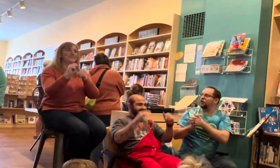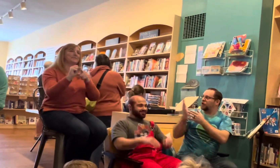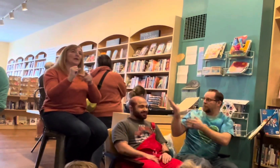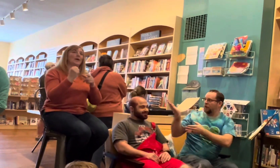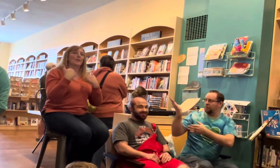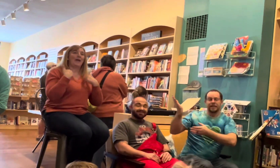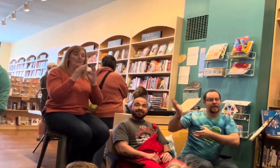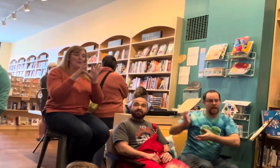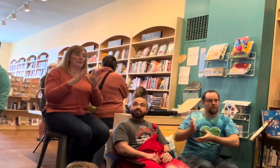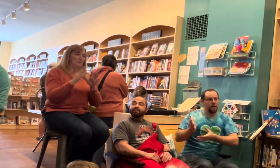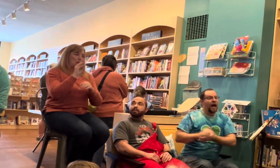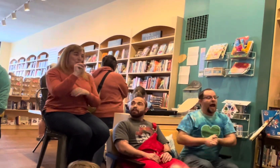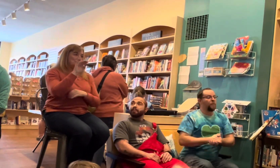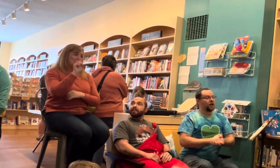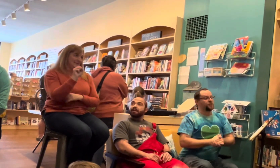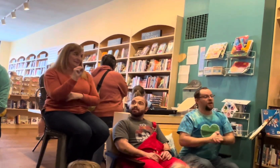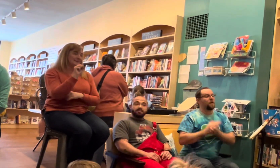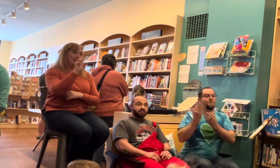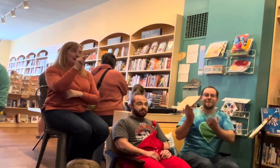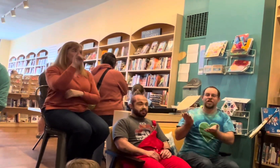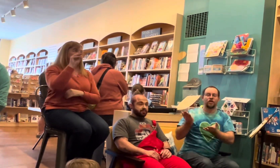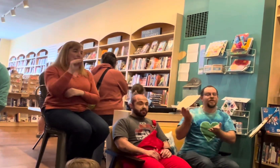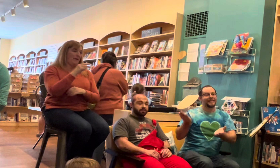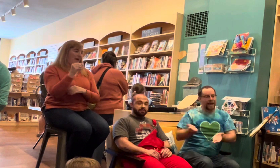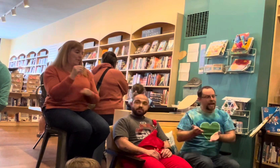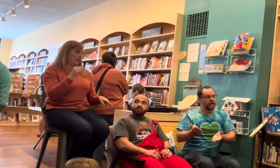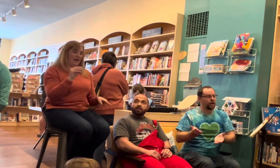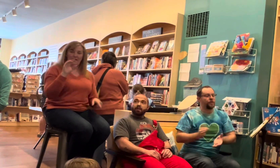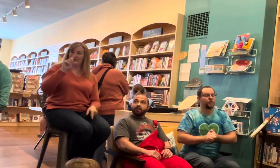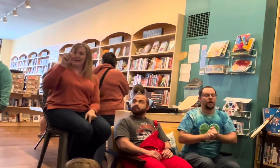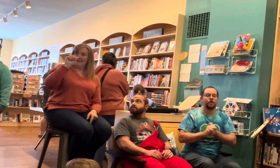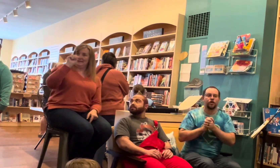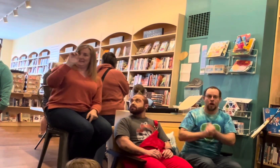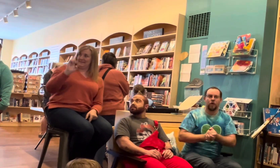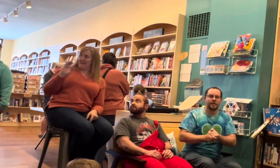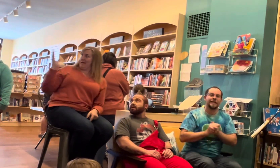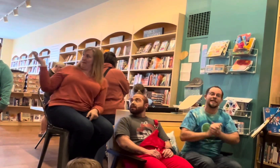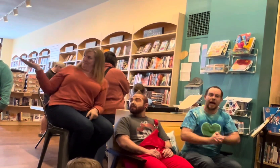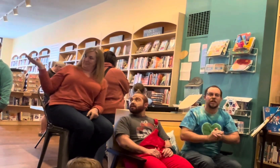interpreter Miss Kim, and we also have Mr. Zae here who's going to show us the signs